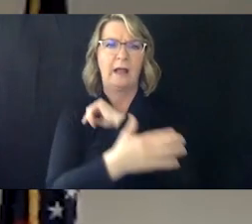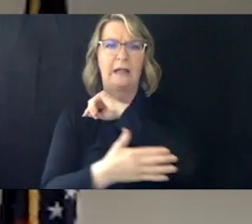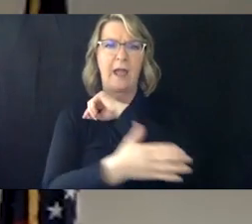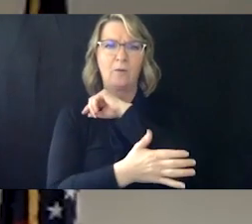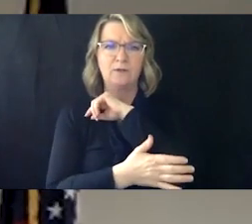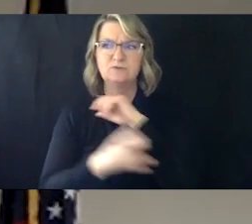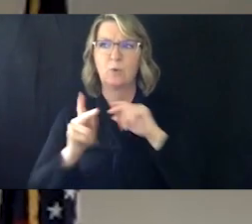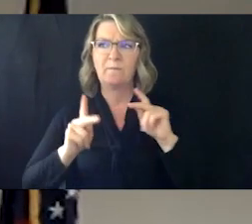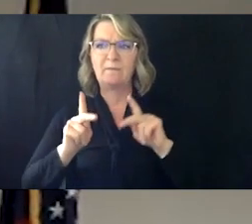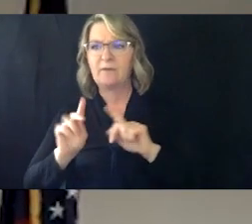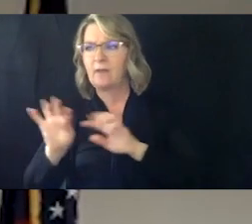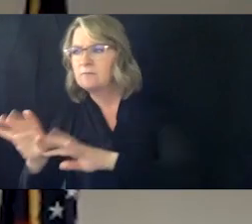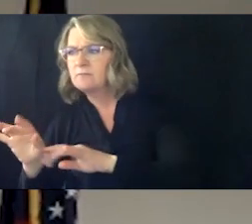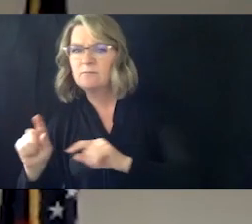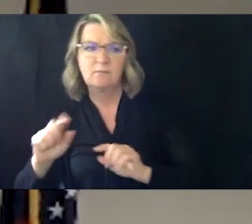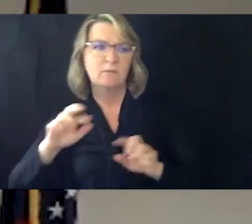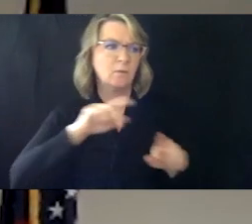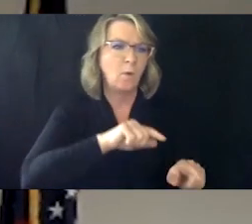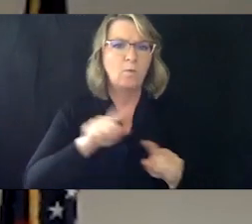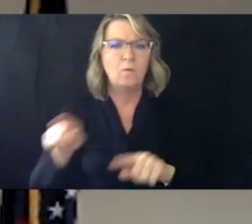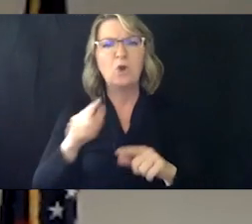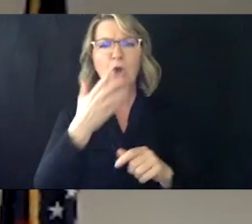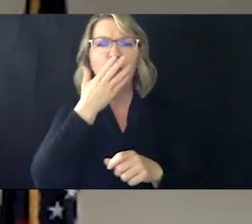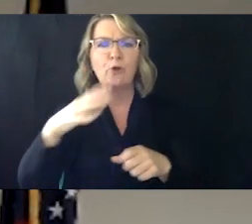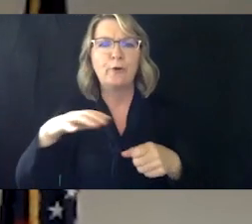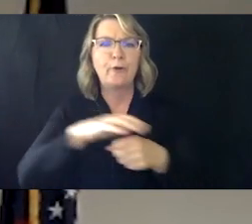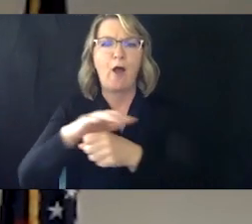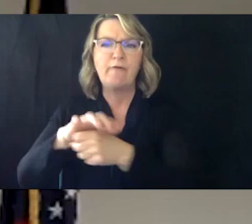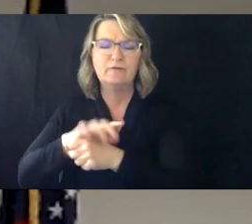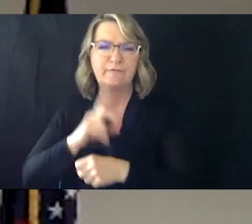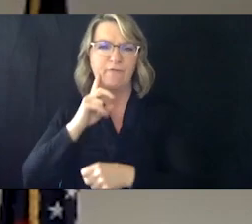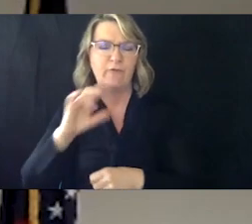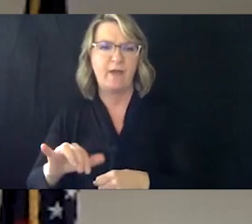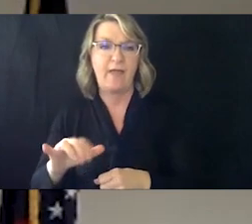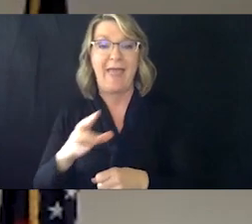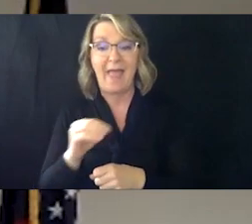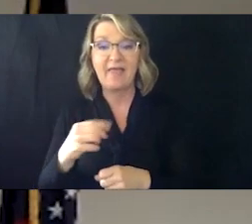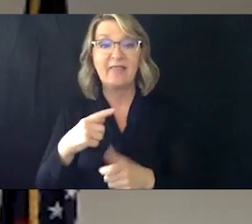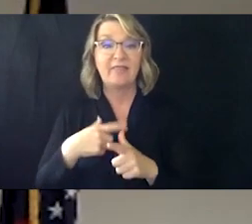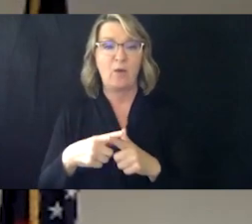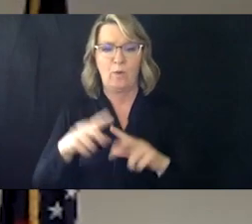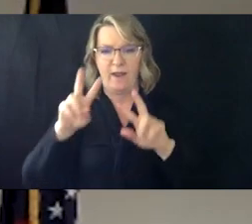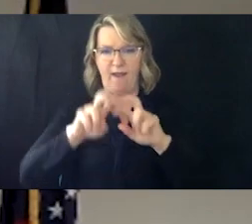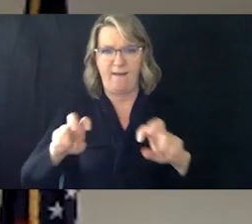of great coverage then we go through and we do analysis we call those our heat maps I'm looking